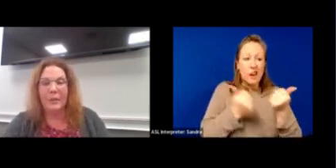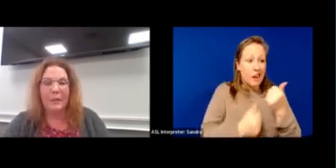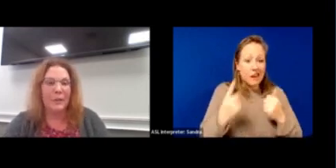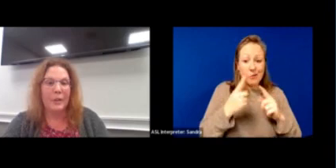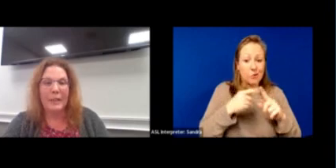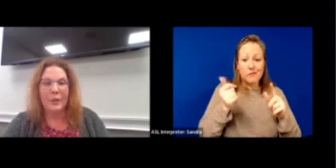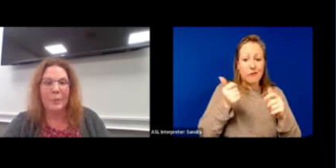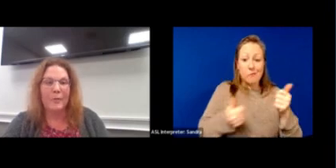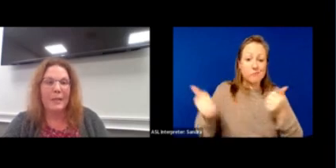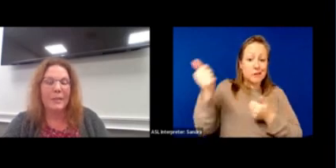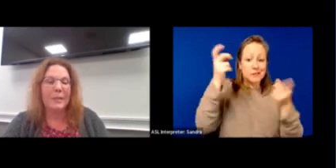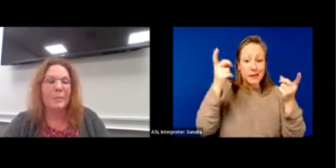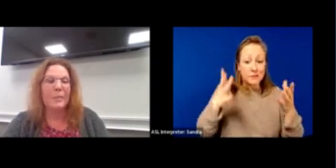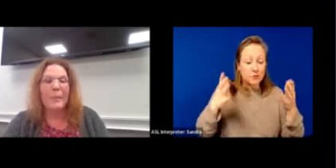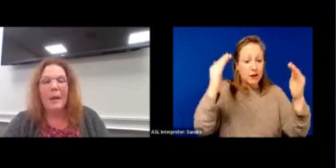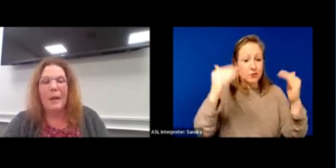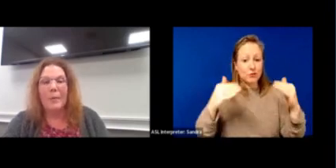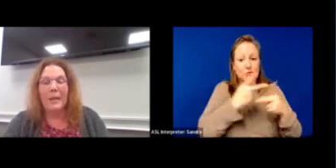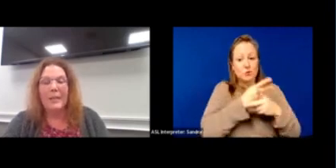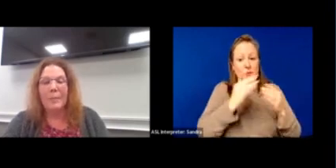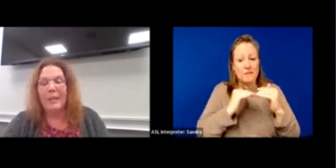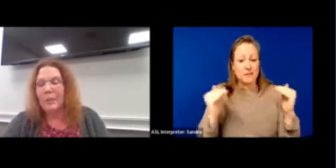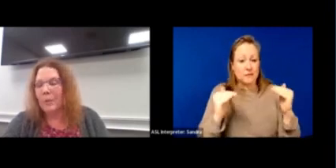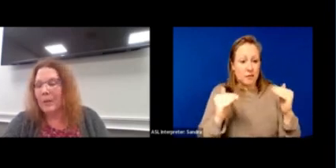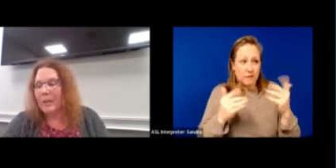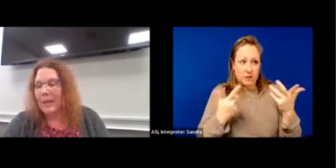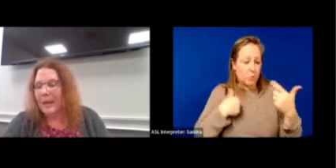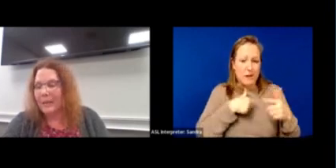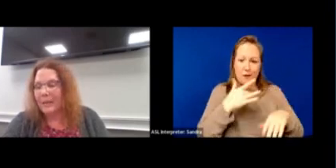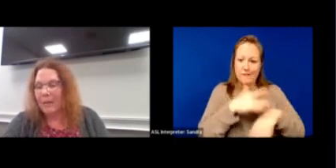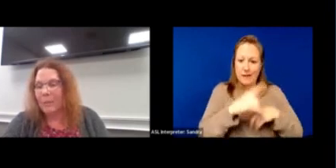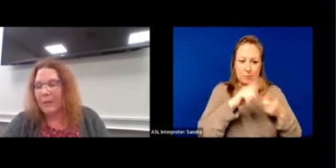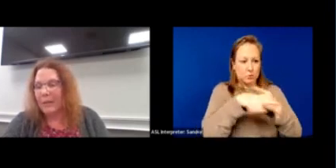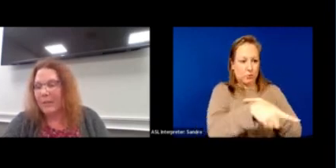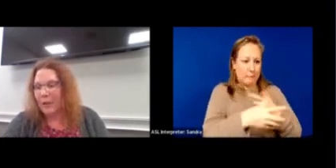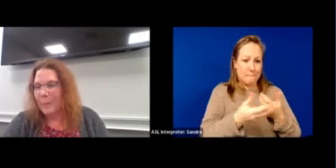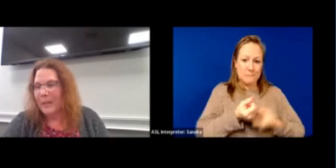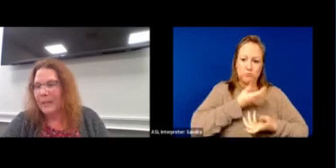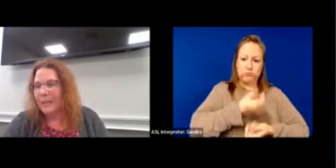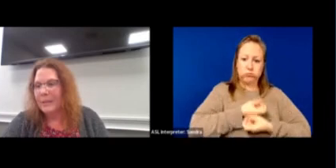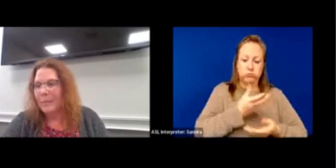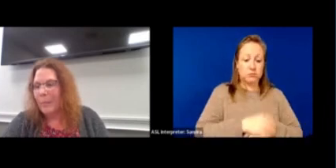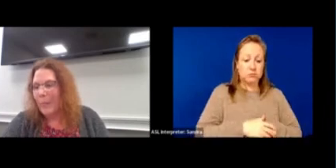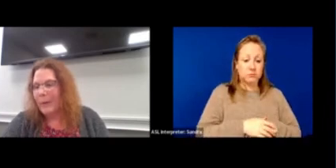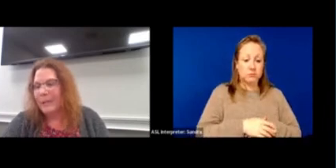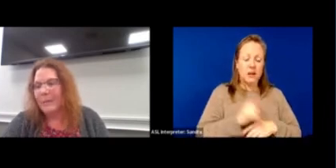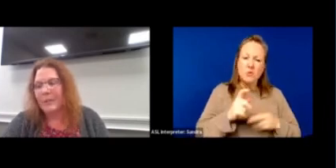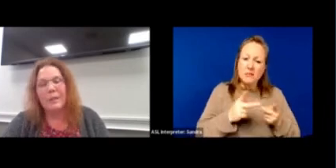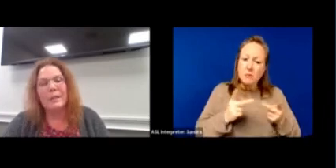director and supervisors, we need to make sure that they are able to give their opinions, but we need to make sure that